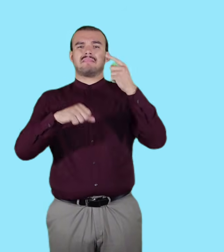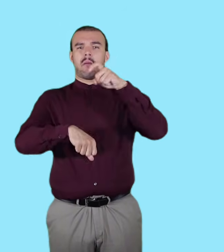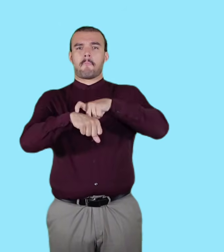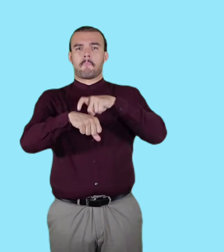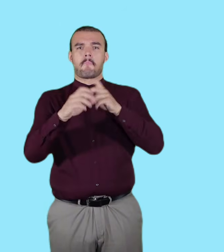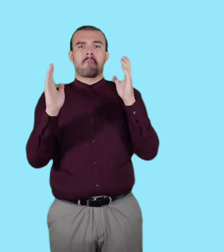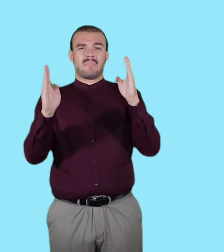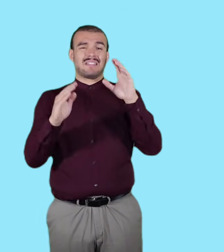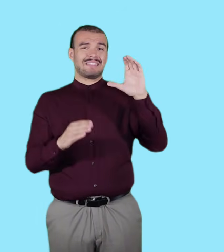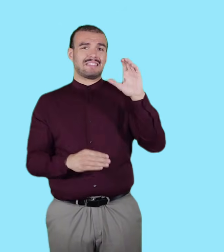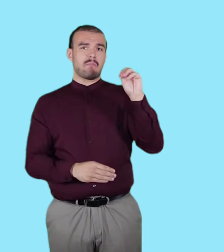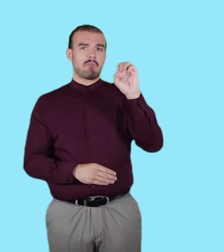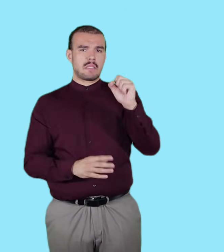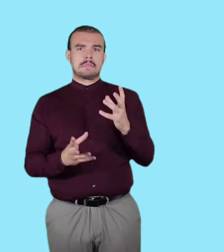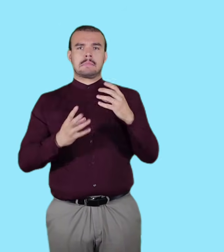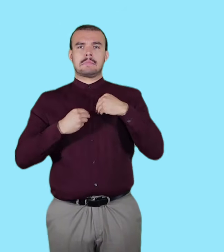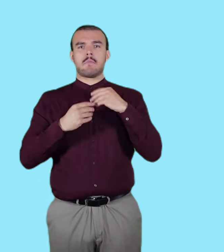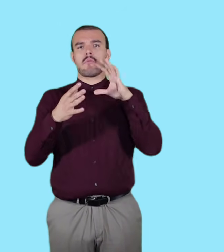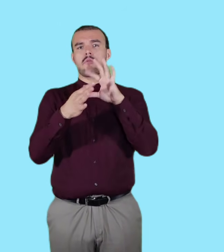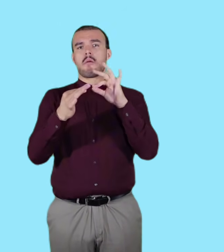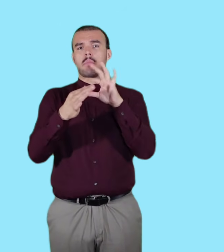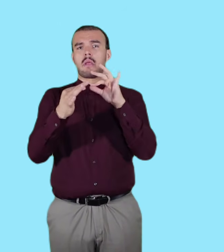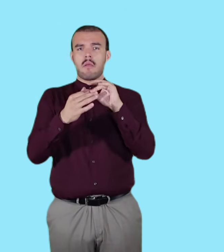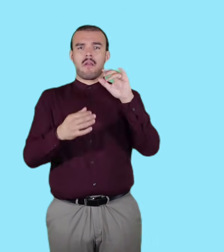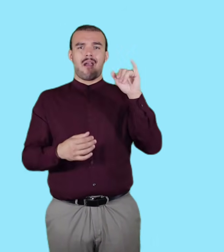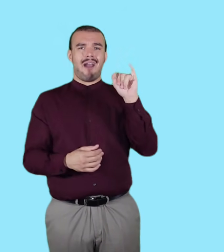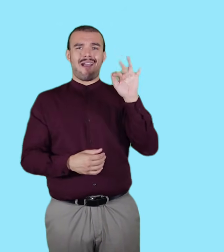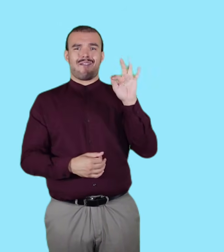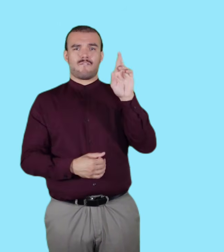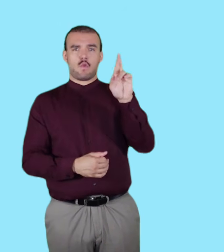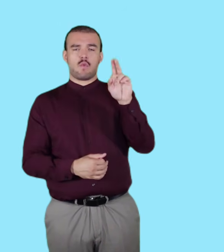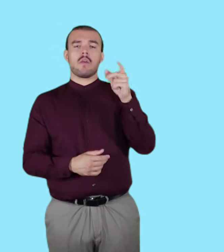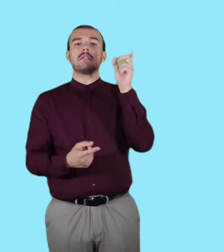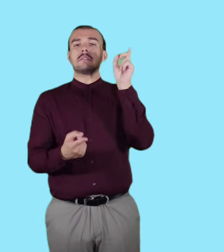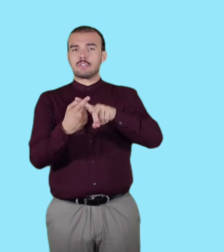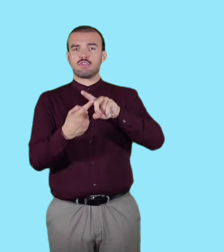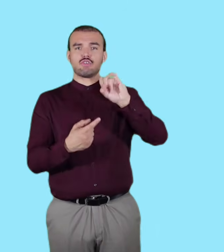CMS will accept comments on the IFR until July 31st, 2026.